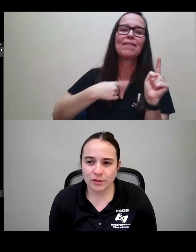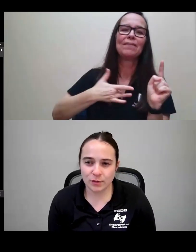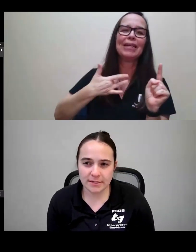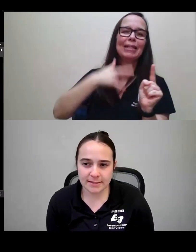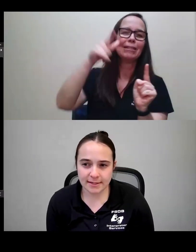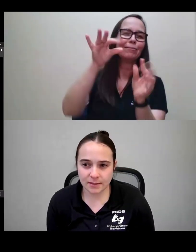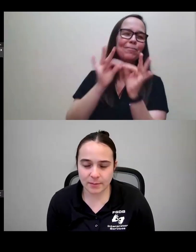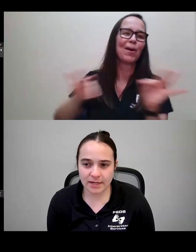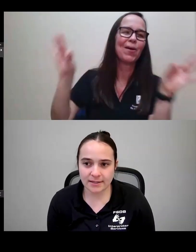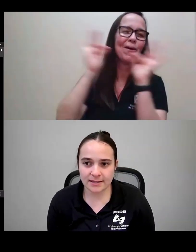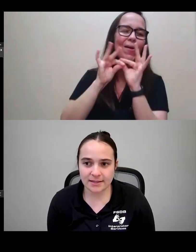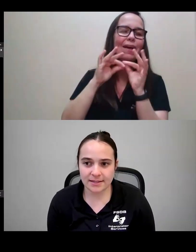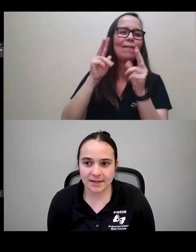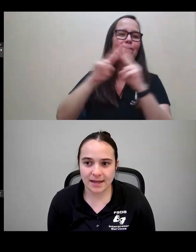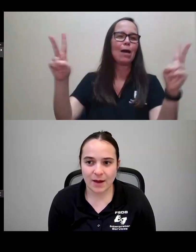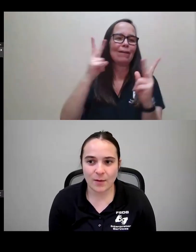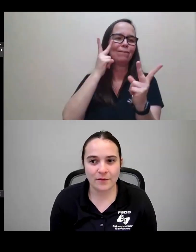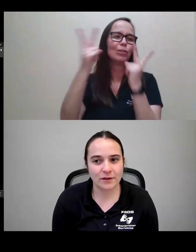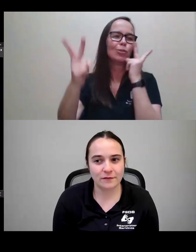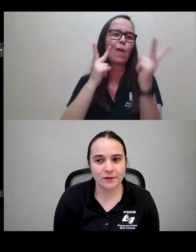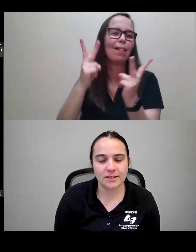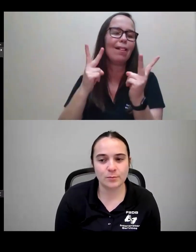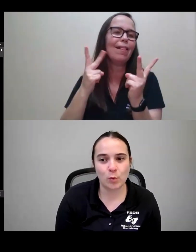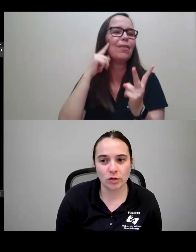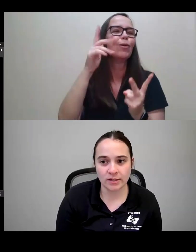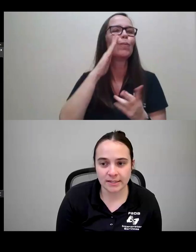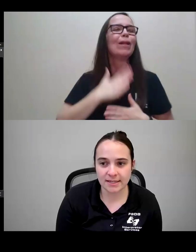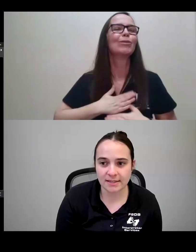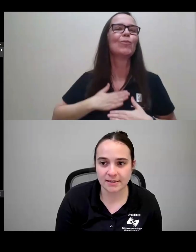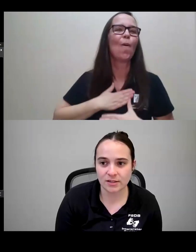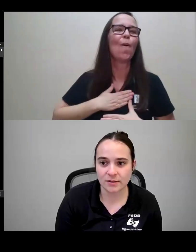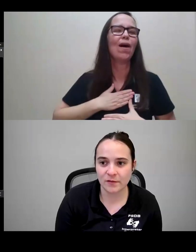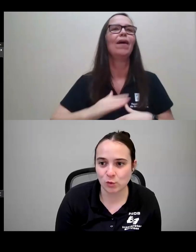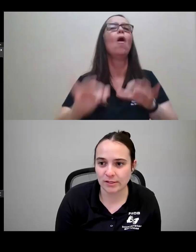So this one's six minutes. However, I feel it's important since there's some